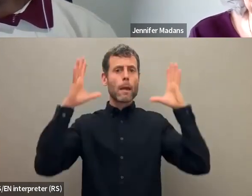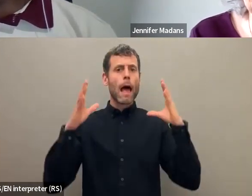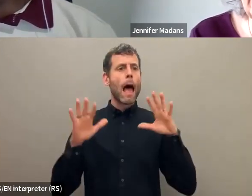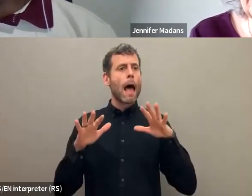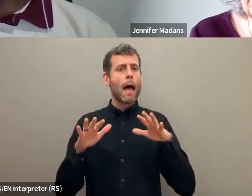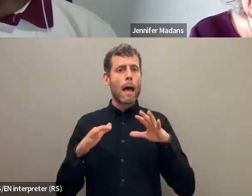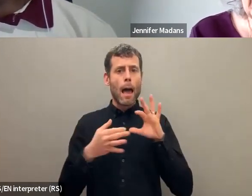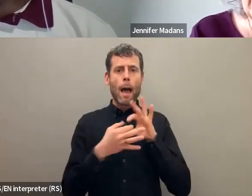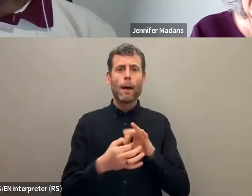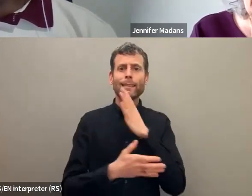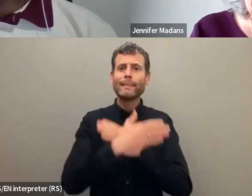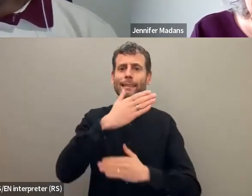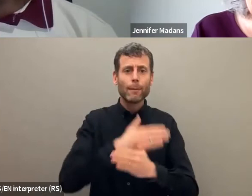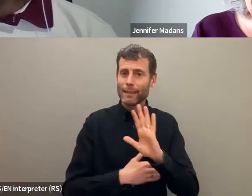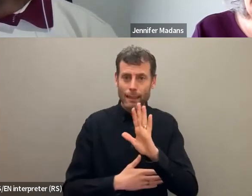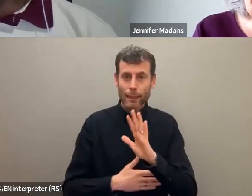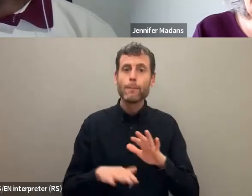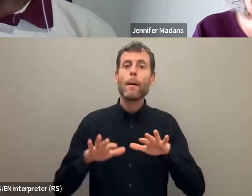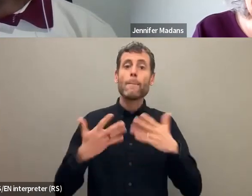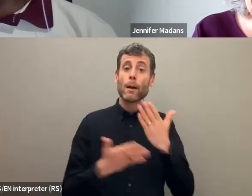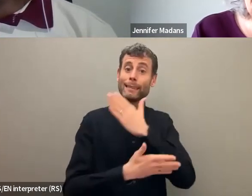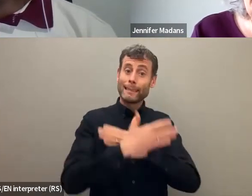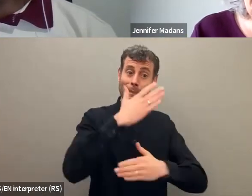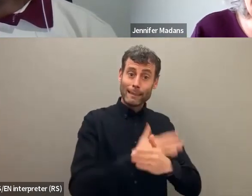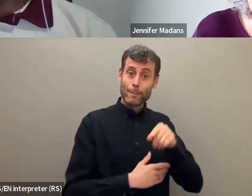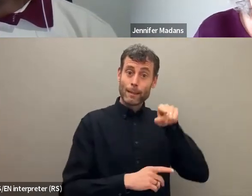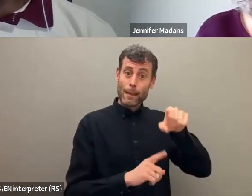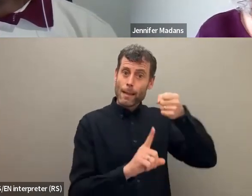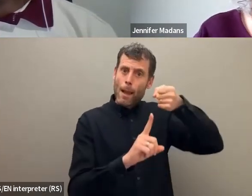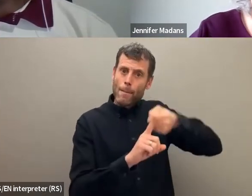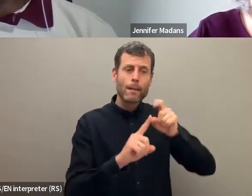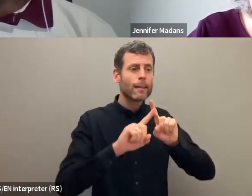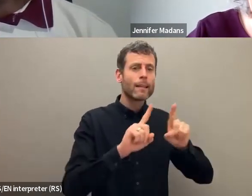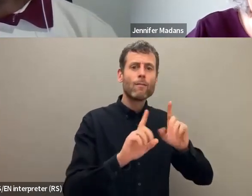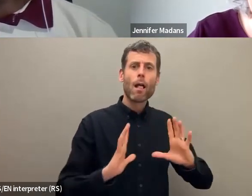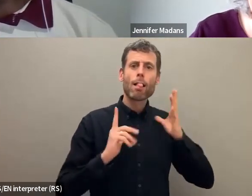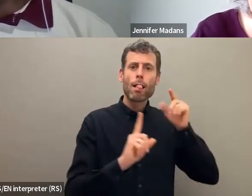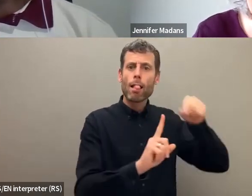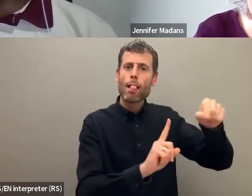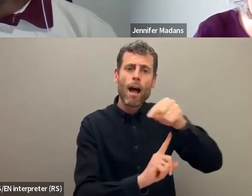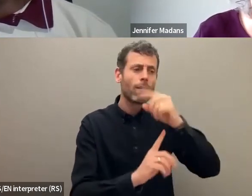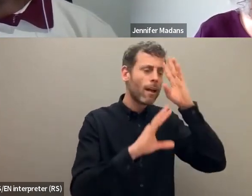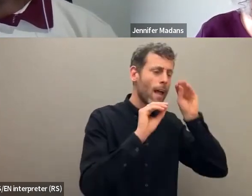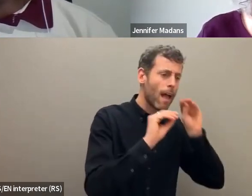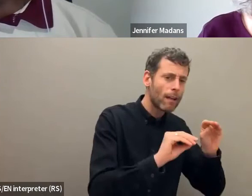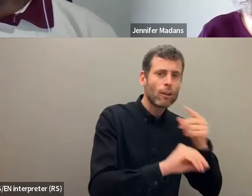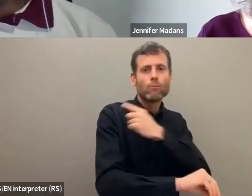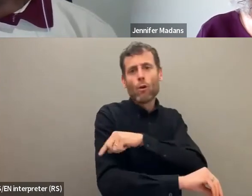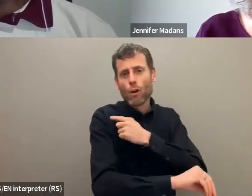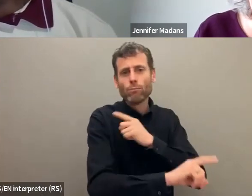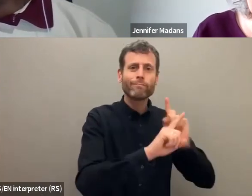Jennifer Madans: But we need to go beyond identification of December and desegregation wants disparities have been identified it's necessary to determine the cause.